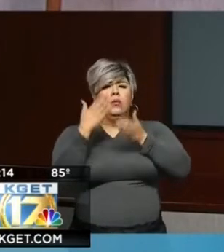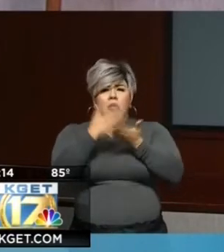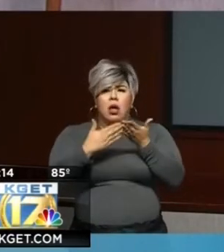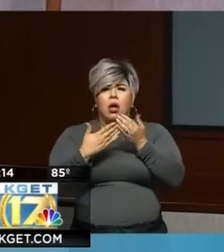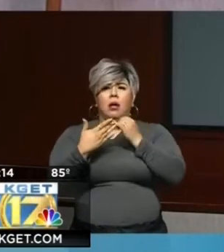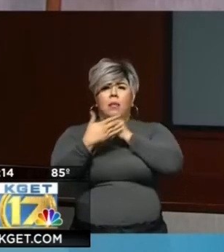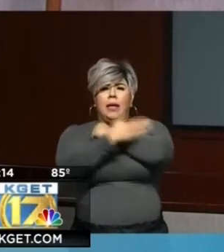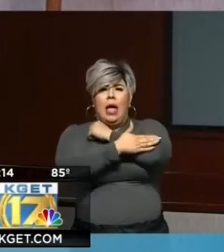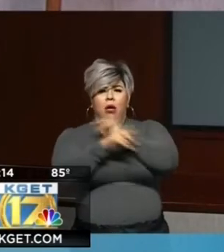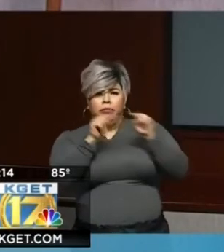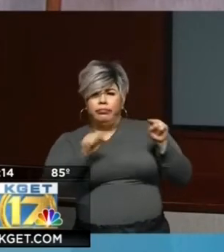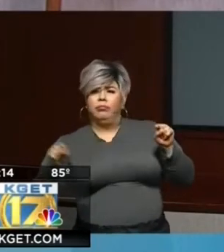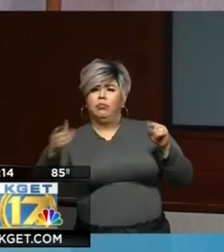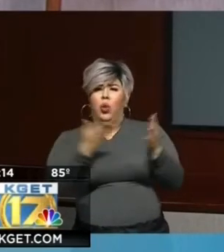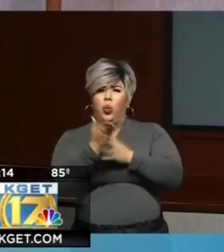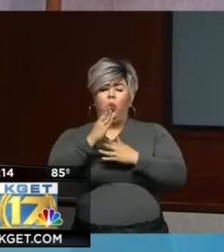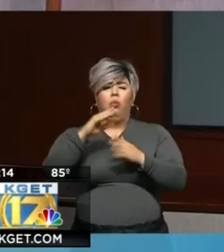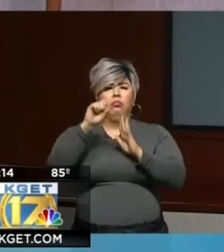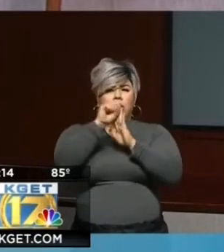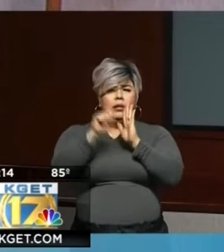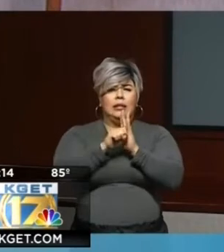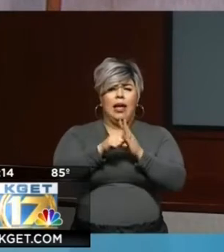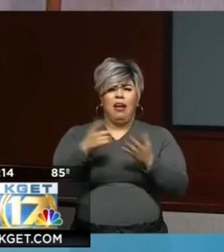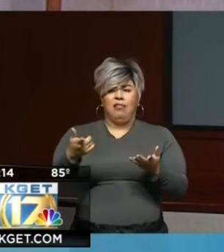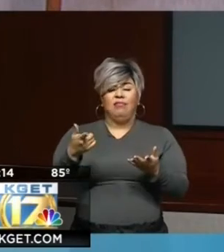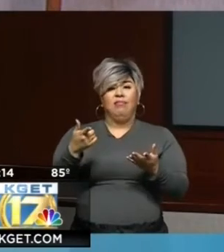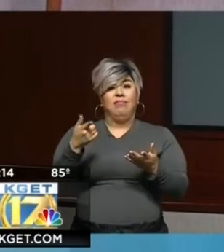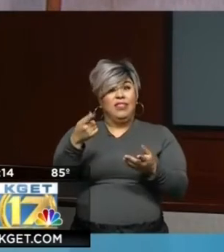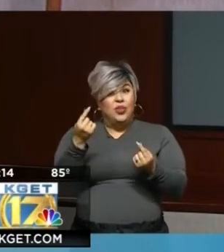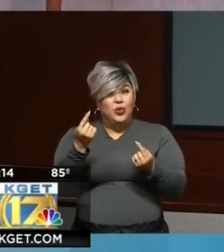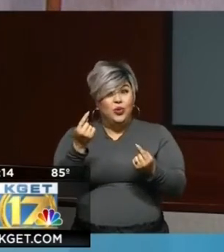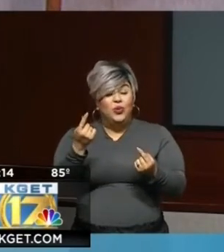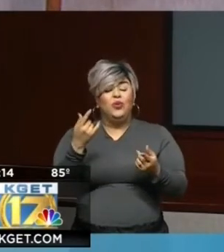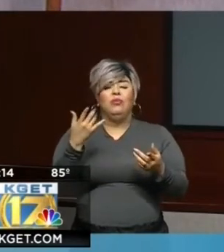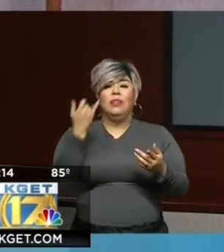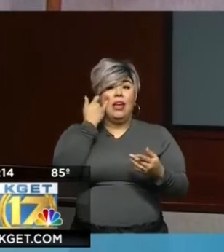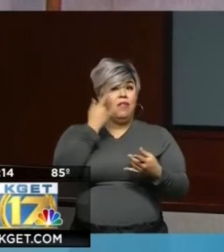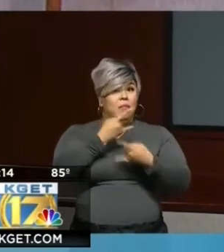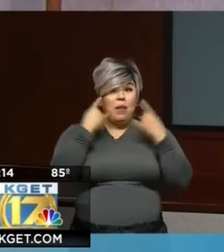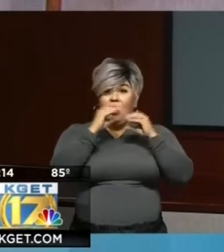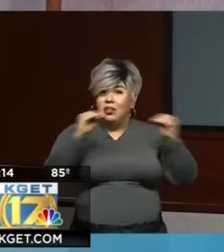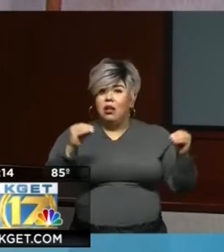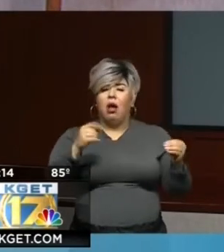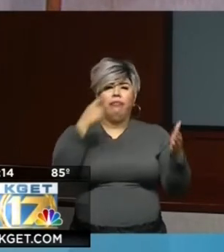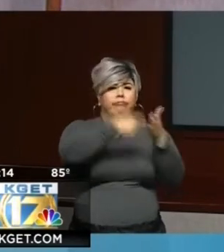MY QUESTION HAS TO DO WITH THE STATE. COUPLE OF COUNTIES IN CALIFORNIA ARE CITING PEOPLE